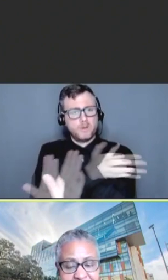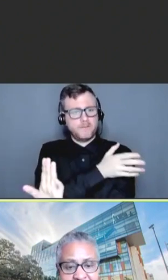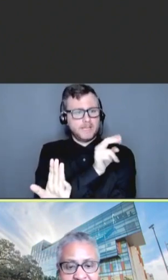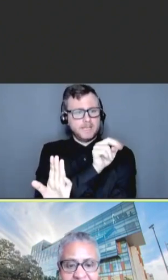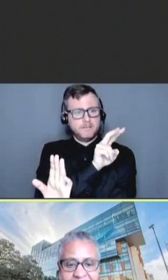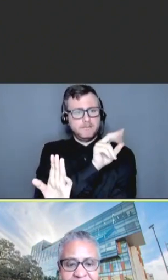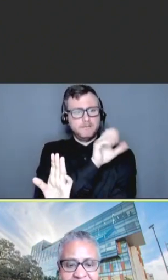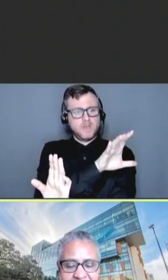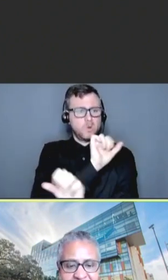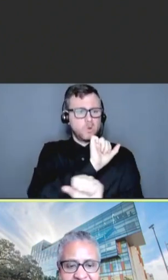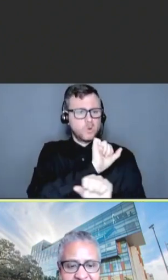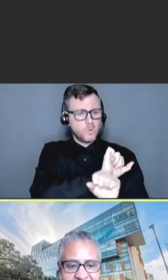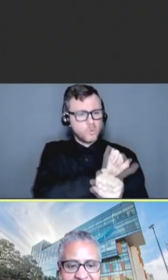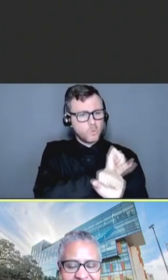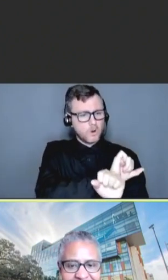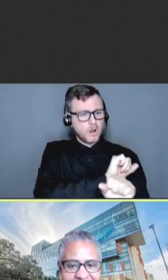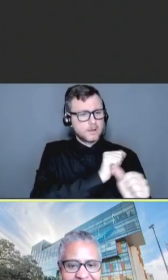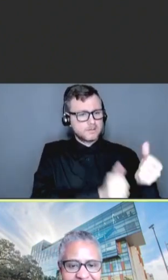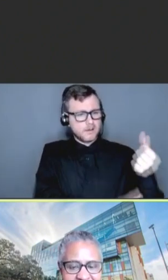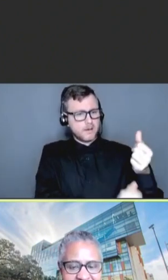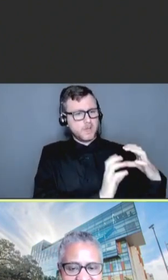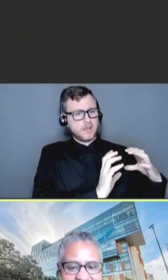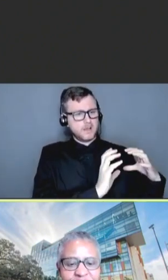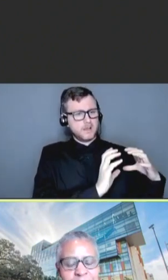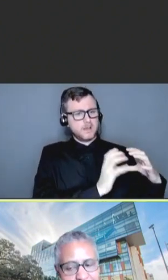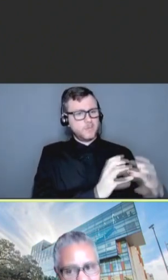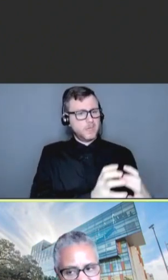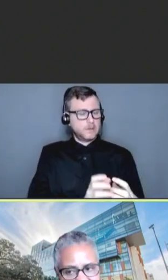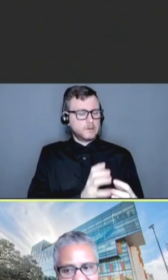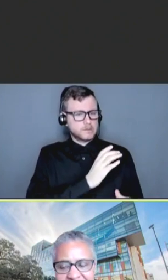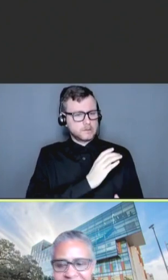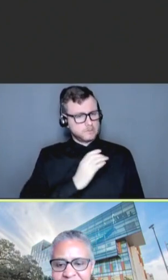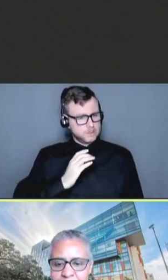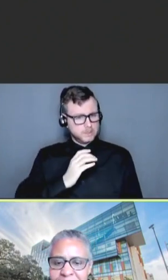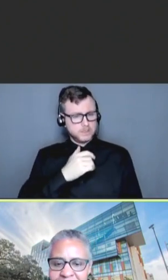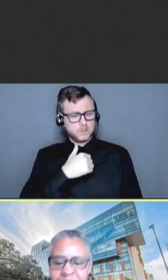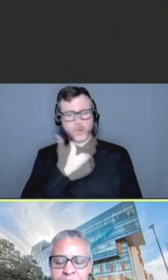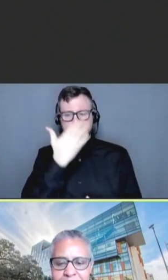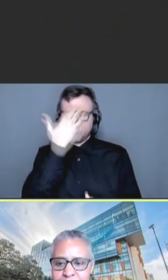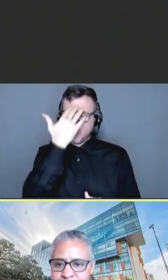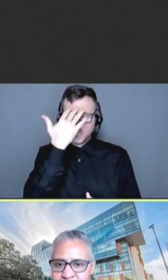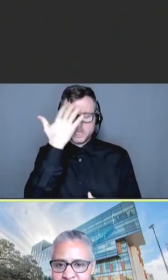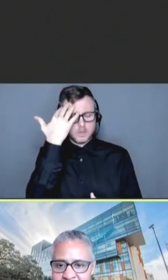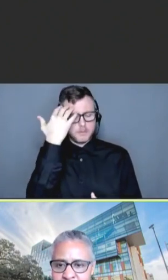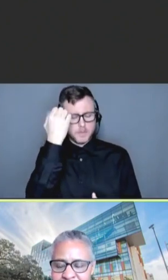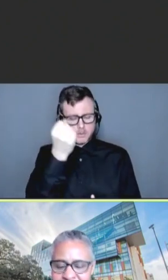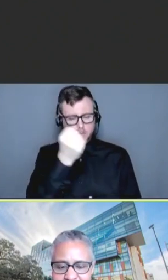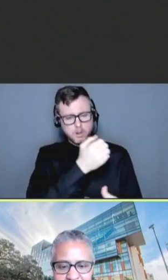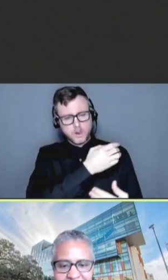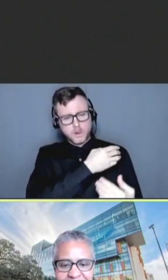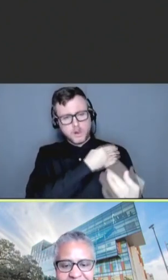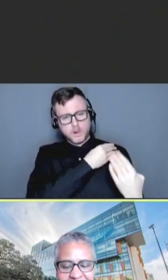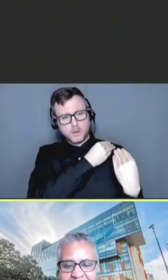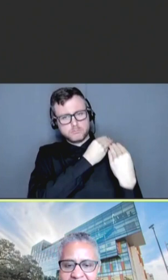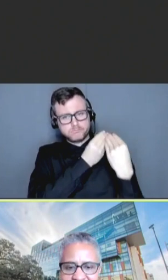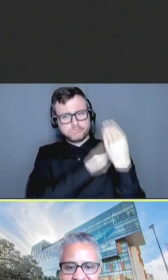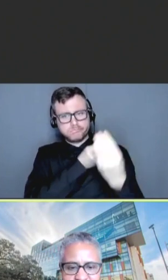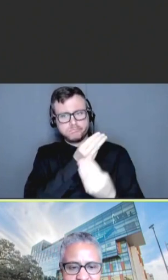and the knowledge and memory of so many of our members who have participated on those